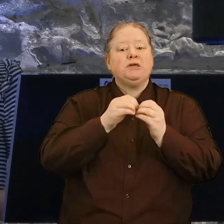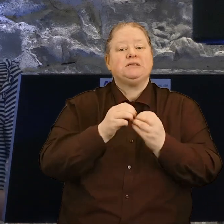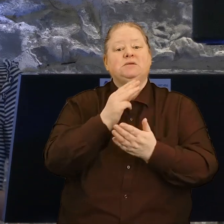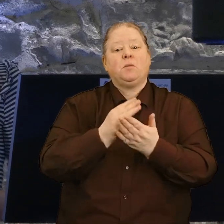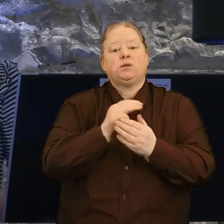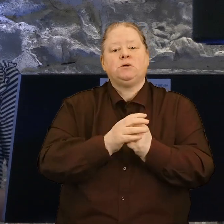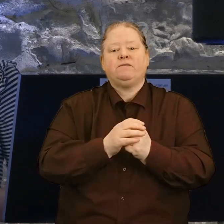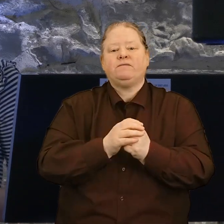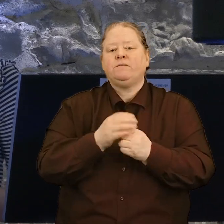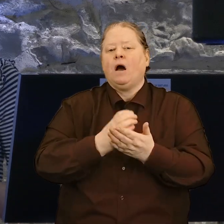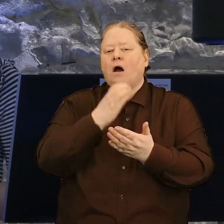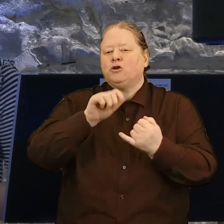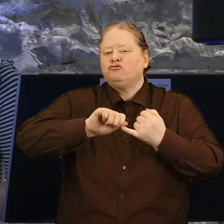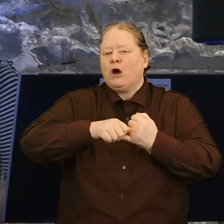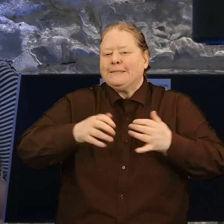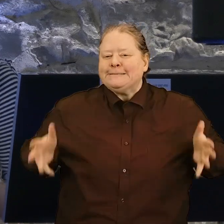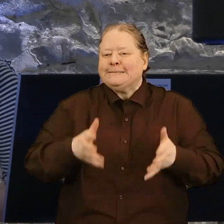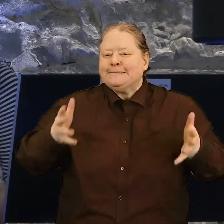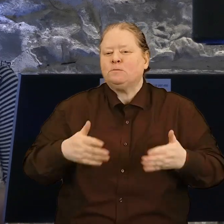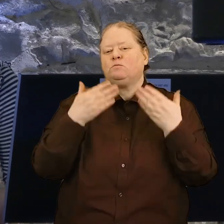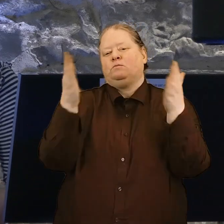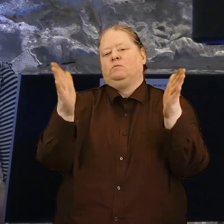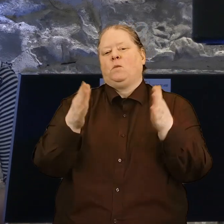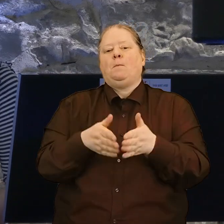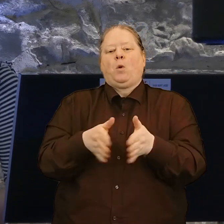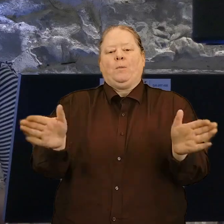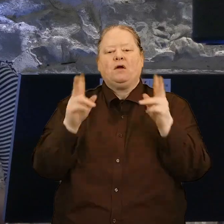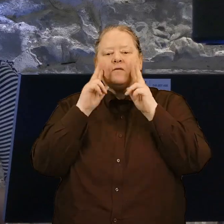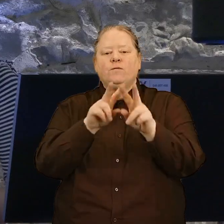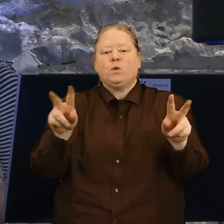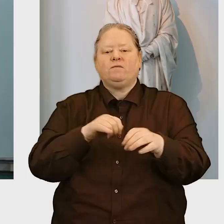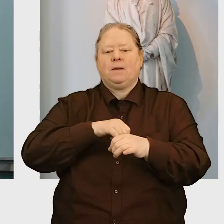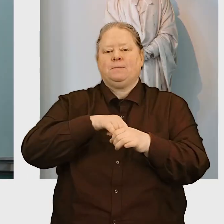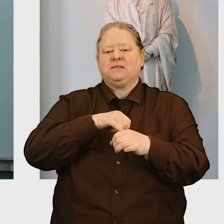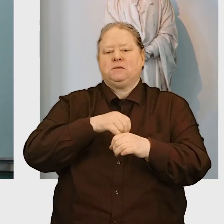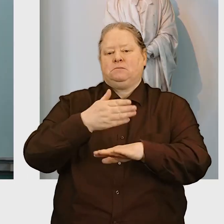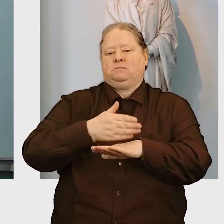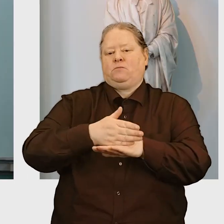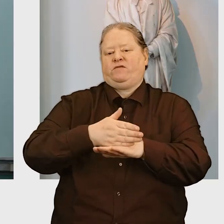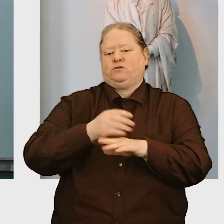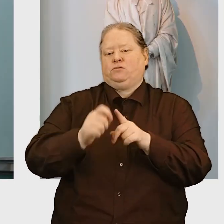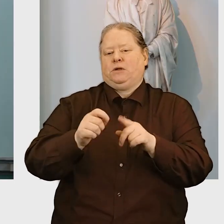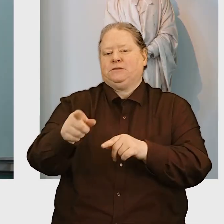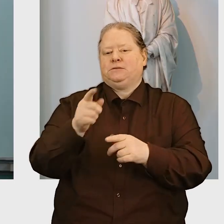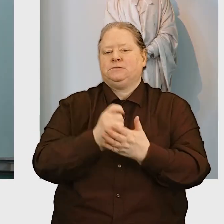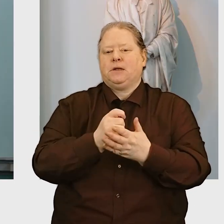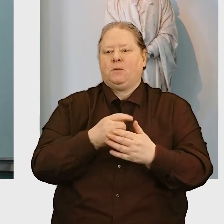a concerted effort by the College to present a public view of the medical profession at a time when medicine was doing extremely well.